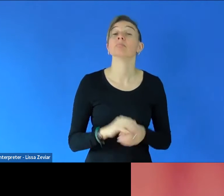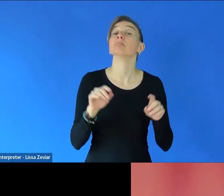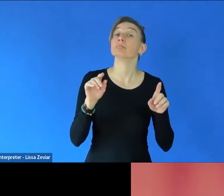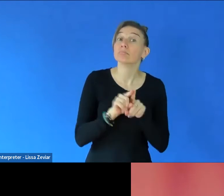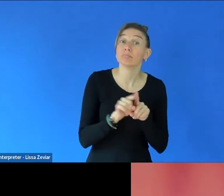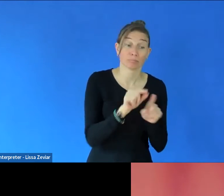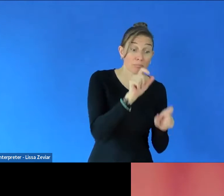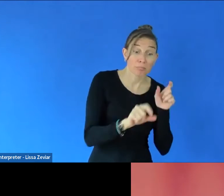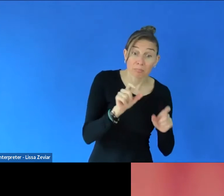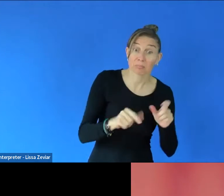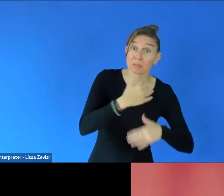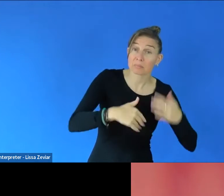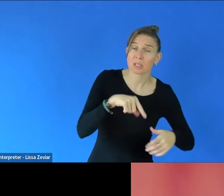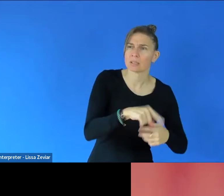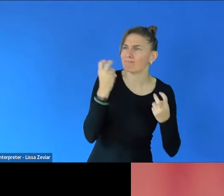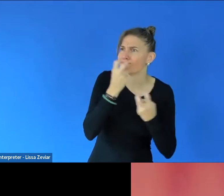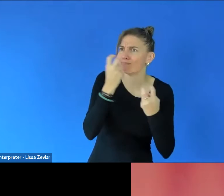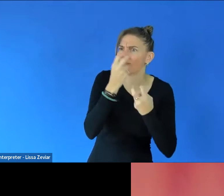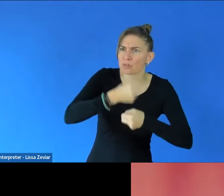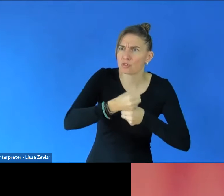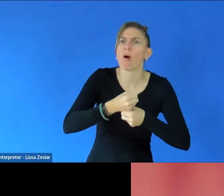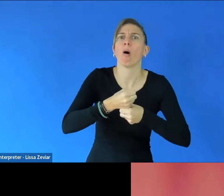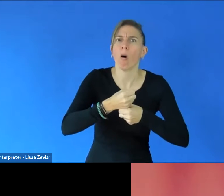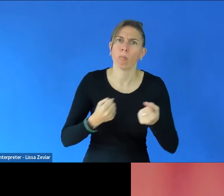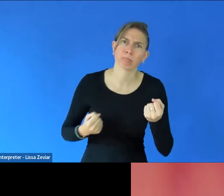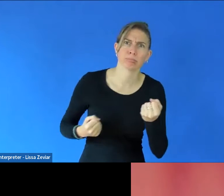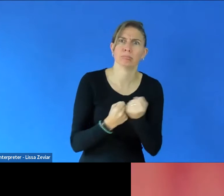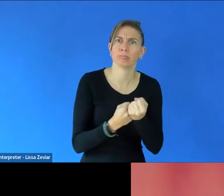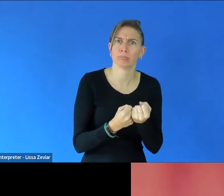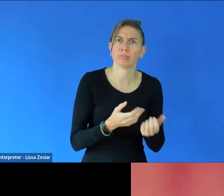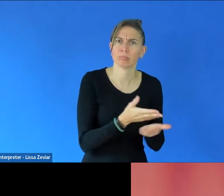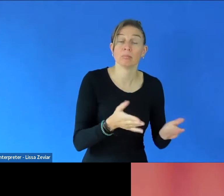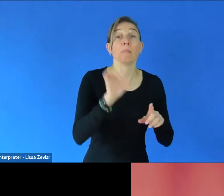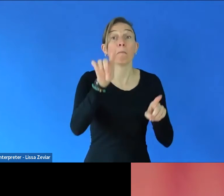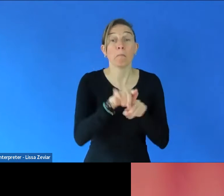trying to orient the employers and to influence them